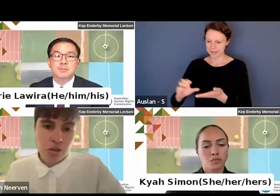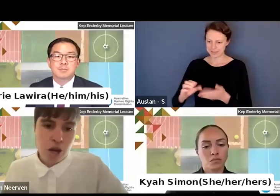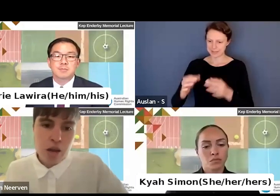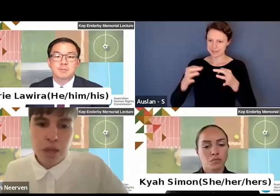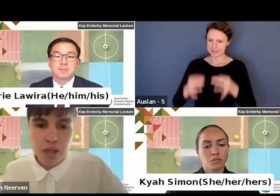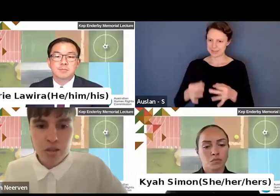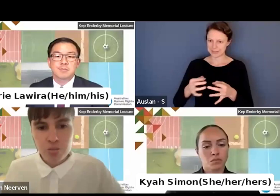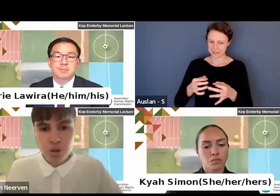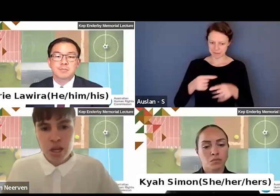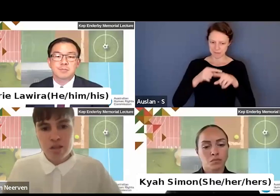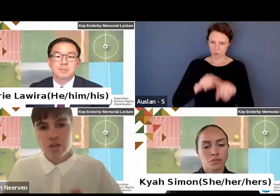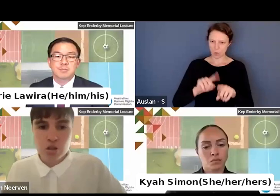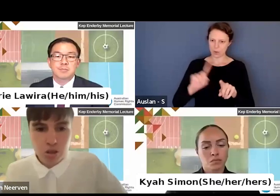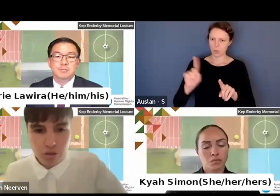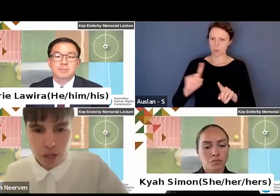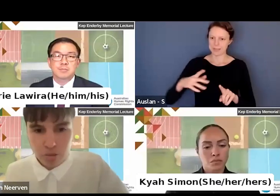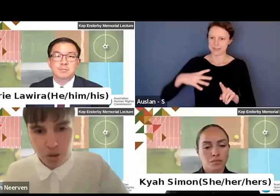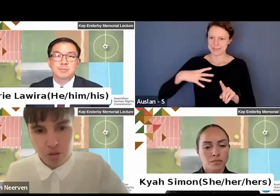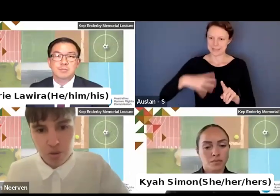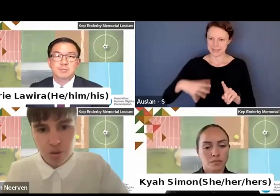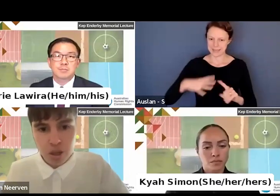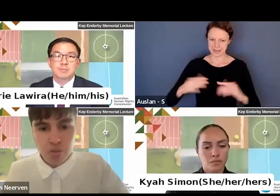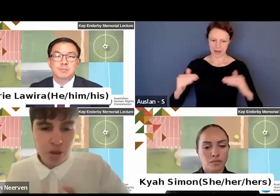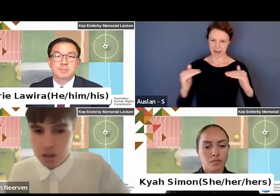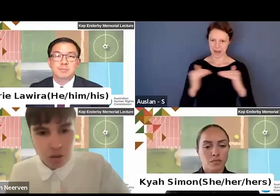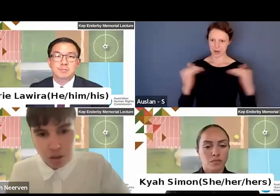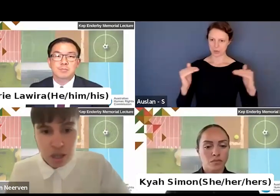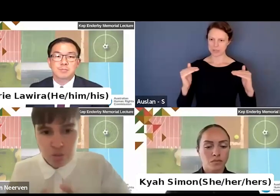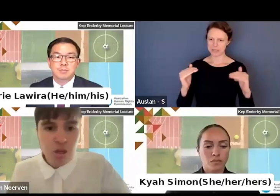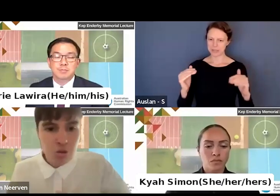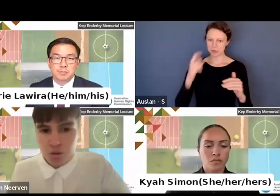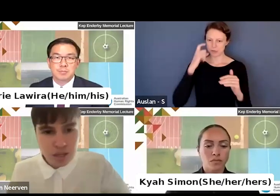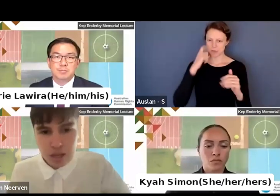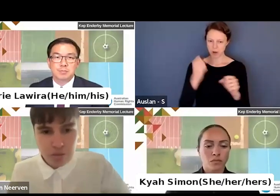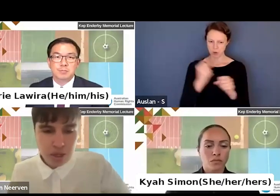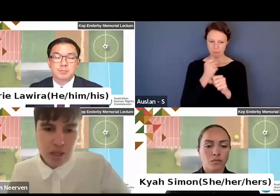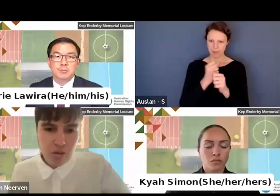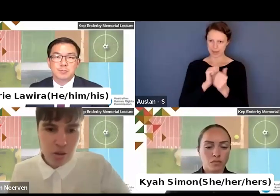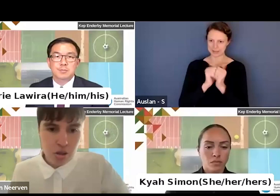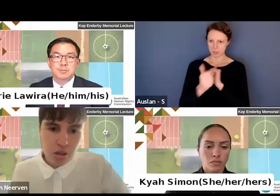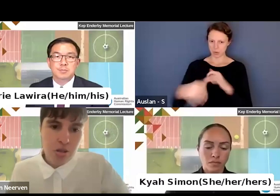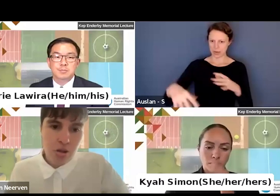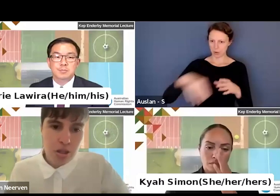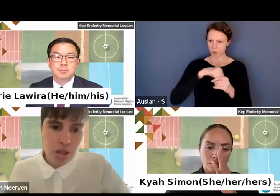to try and make sport as inclusive as possible, because that's what it always has been here on, on this continent